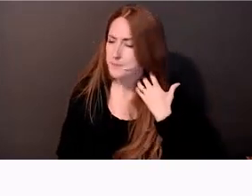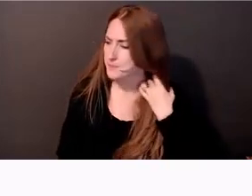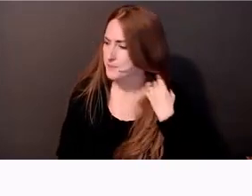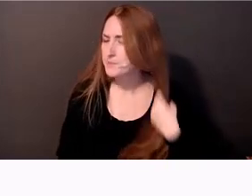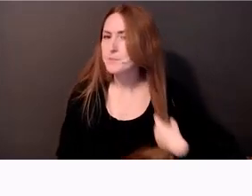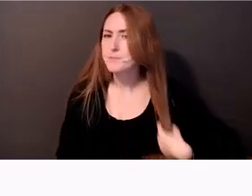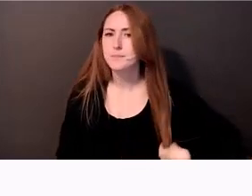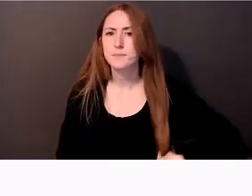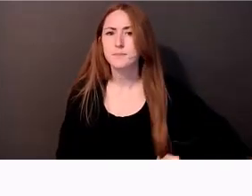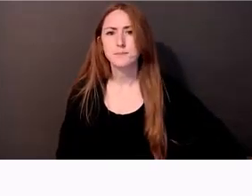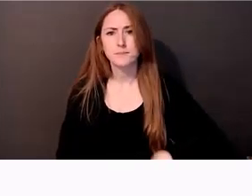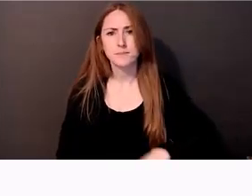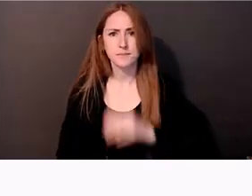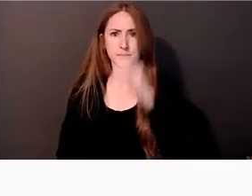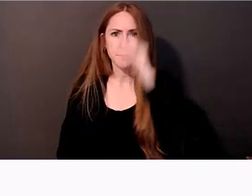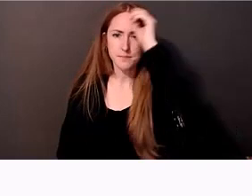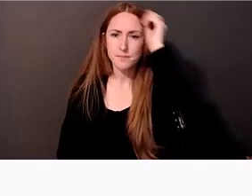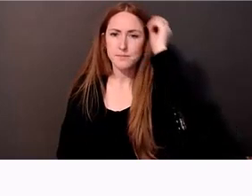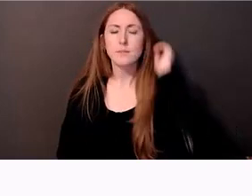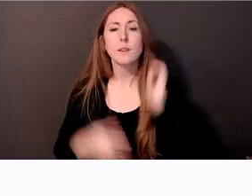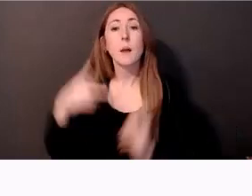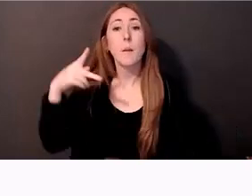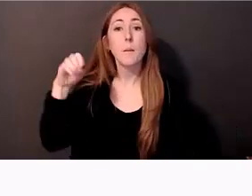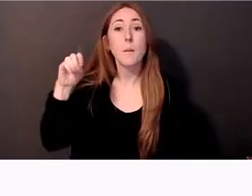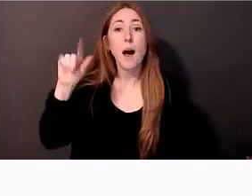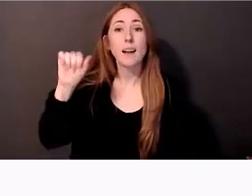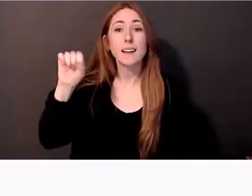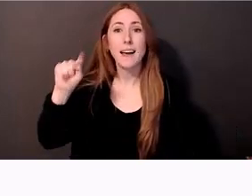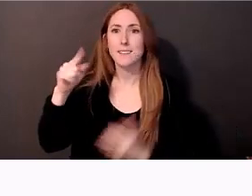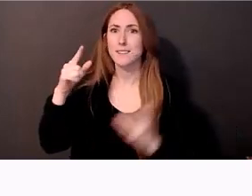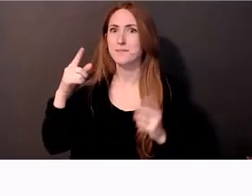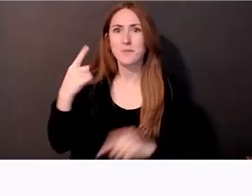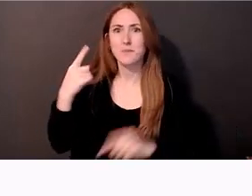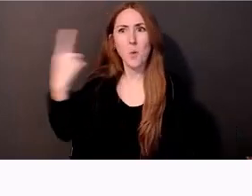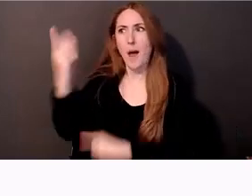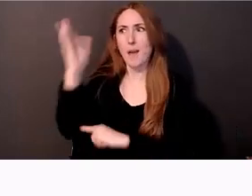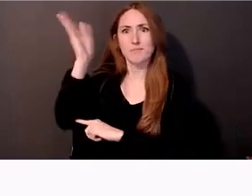Podcasts. We had someone speak already about a podcast. Everyone's doing it nowadays.